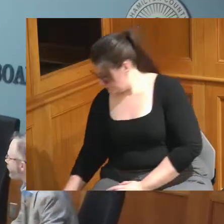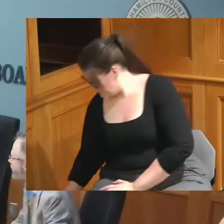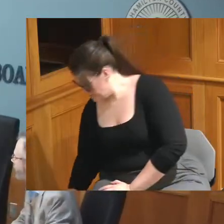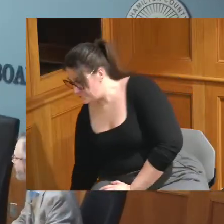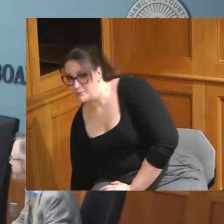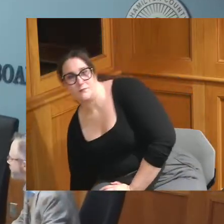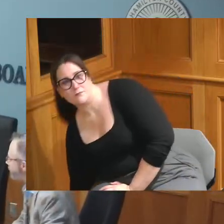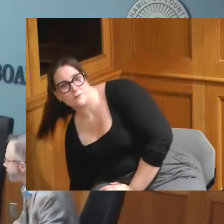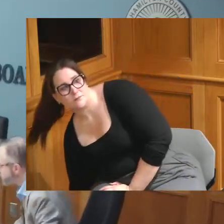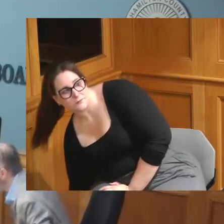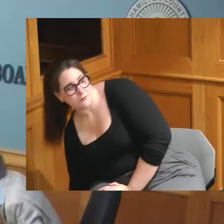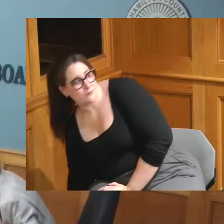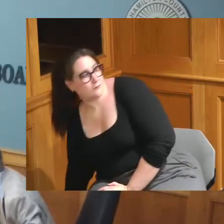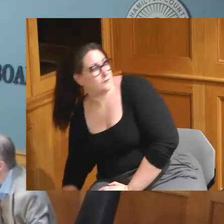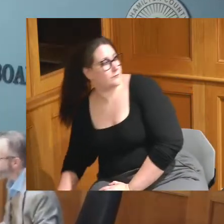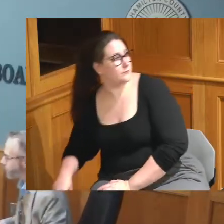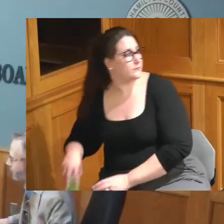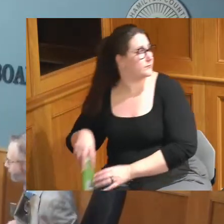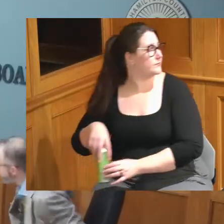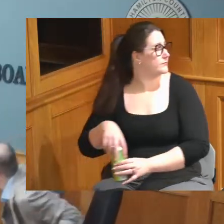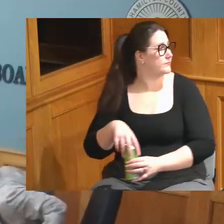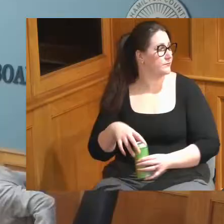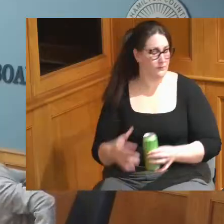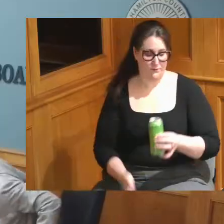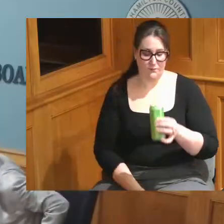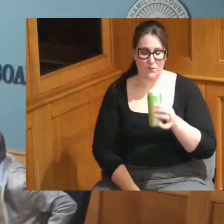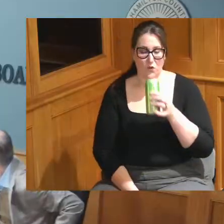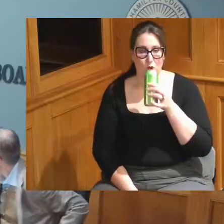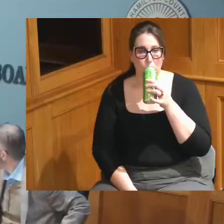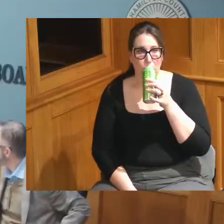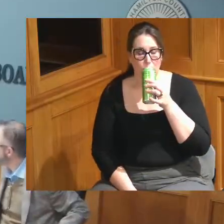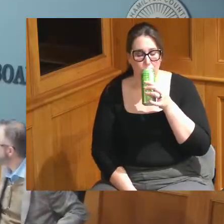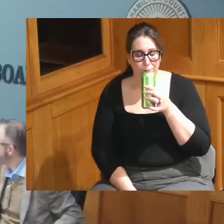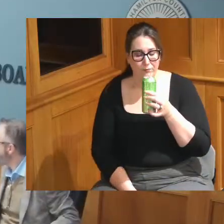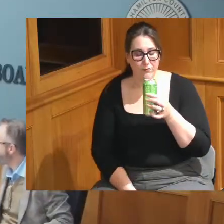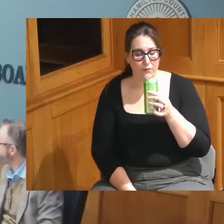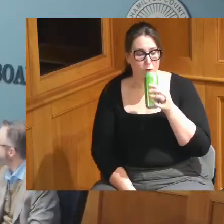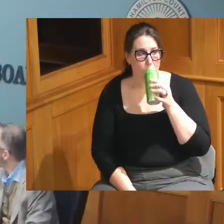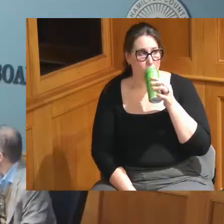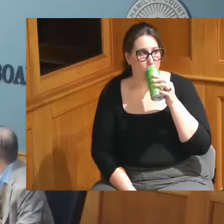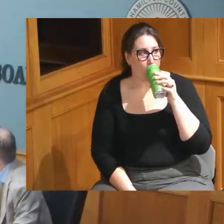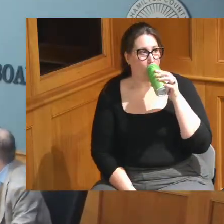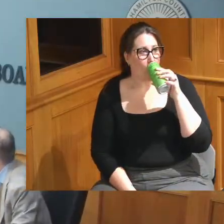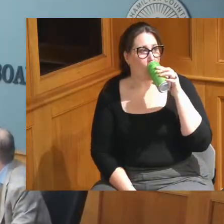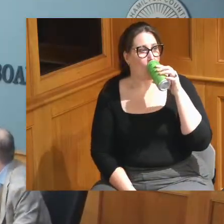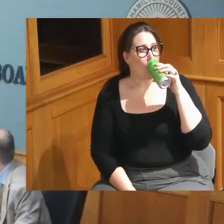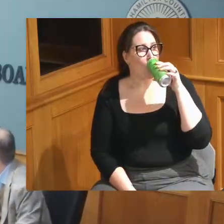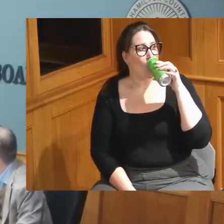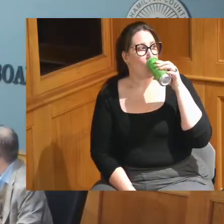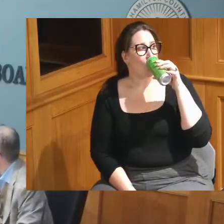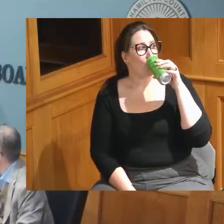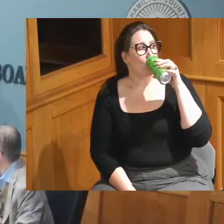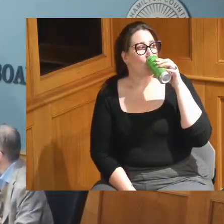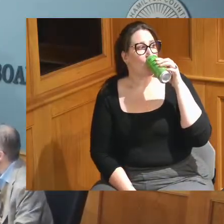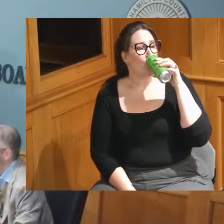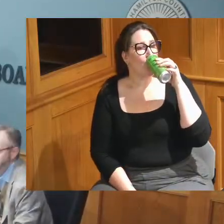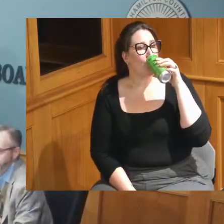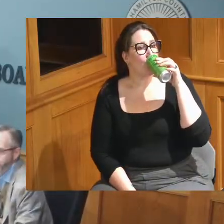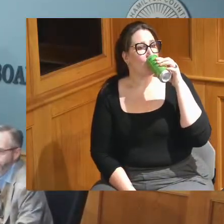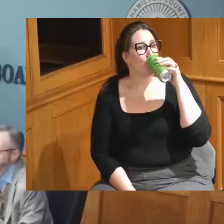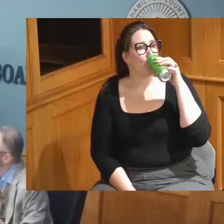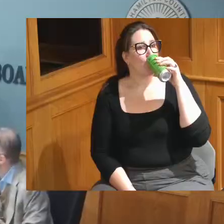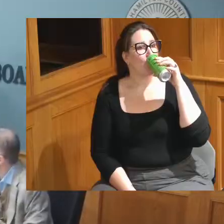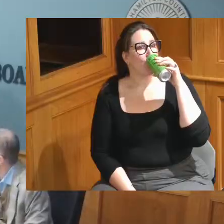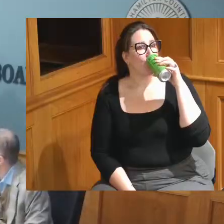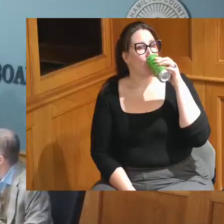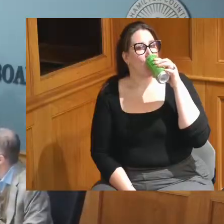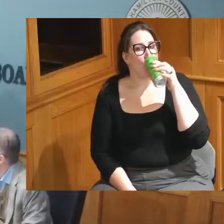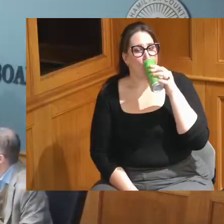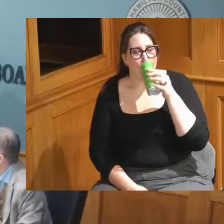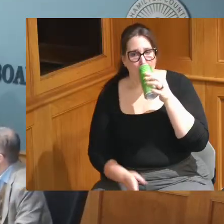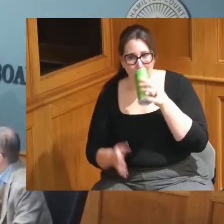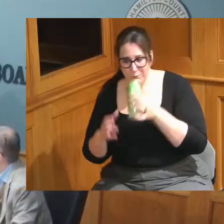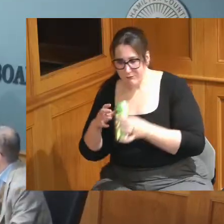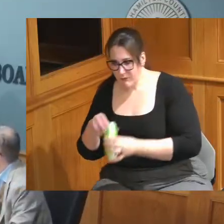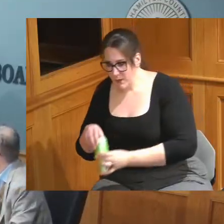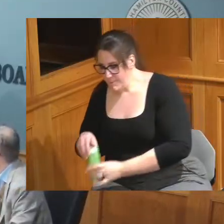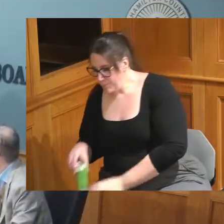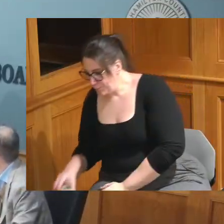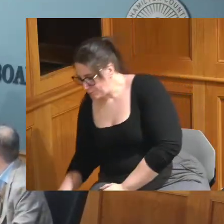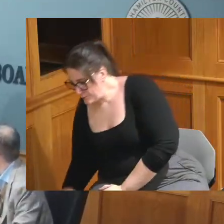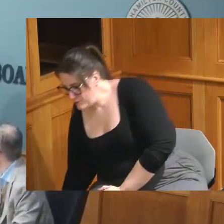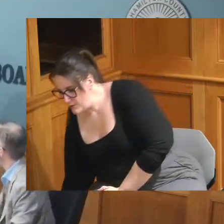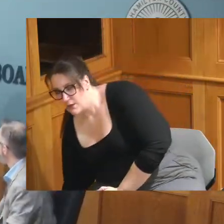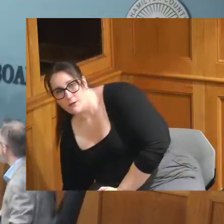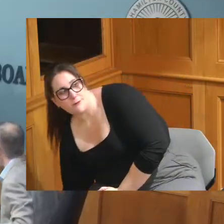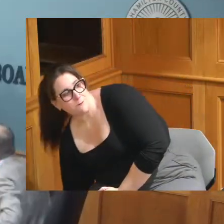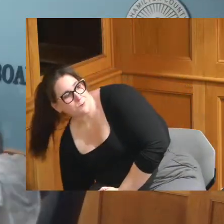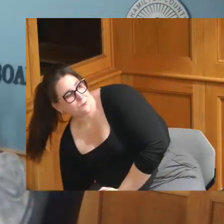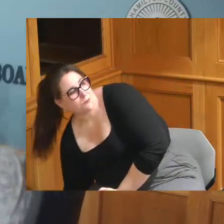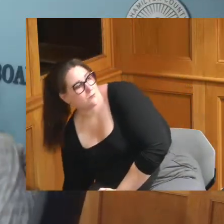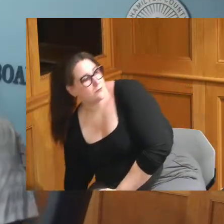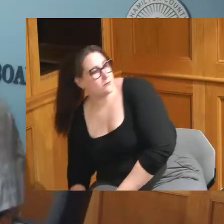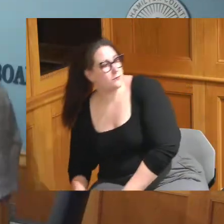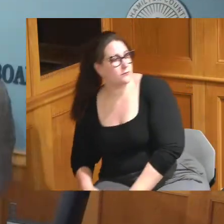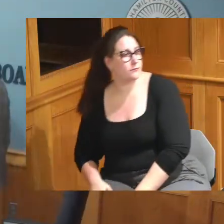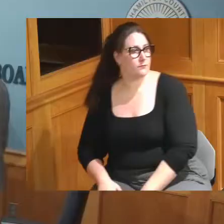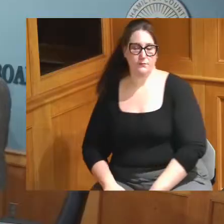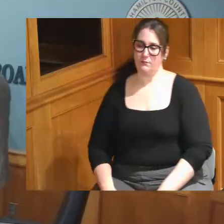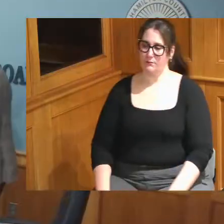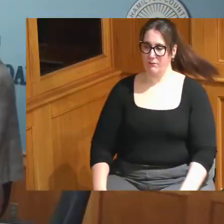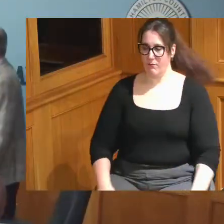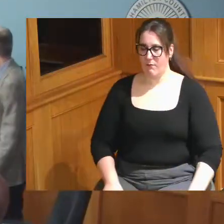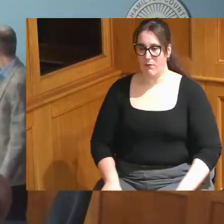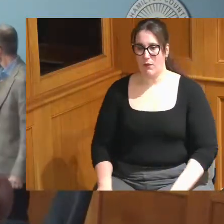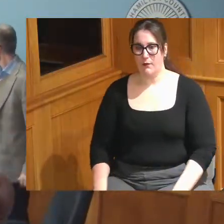Hey, Lyla. Hey, Lyla. I'll jump in.